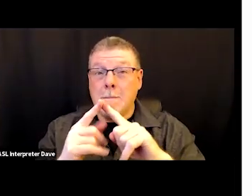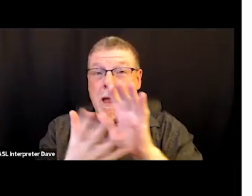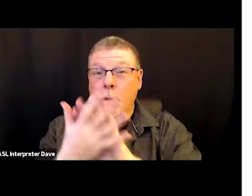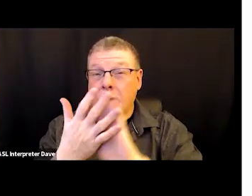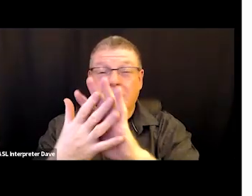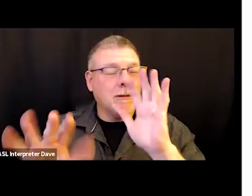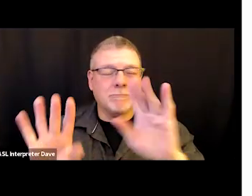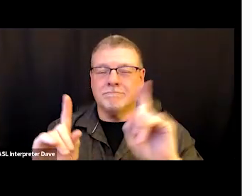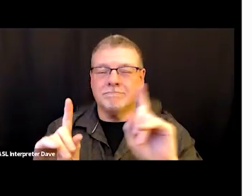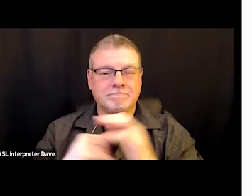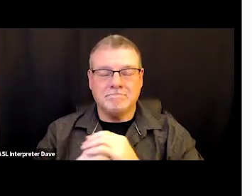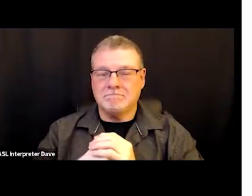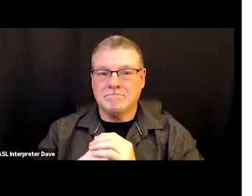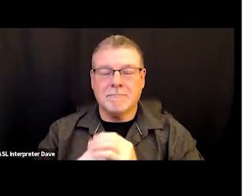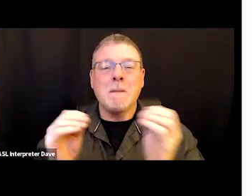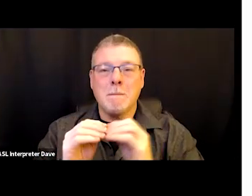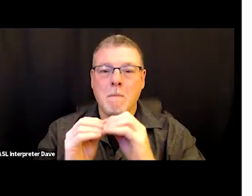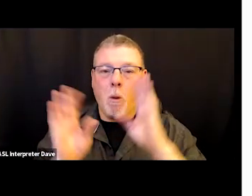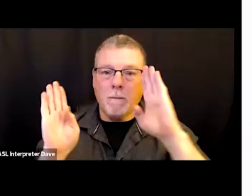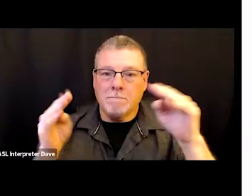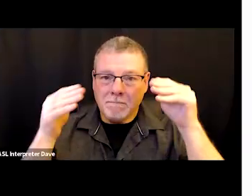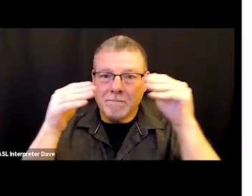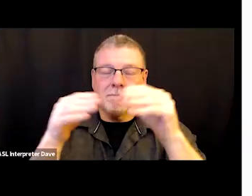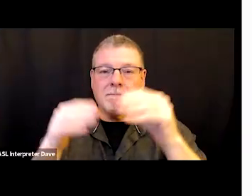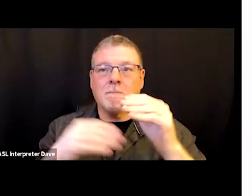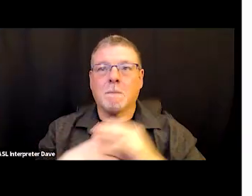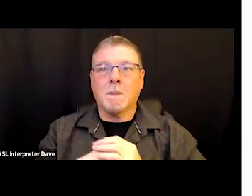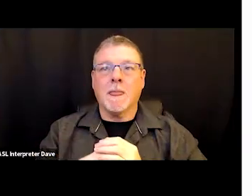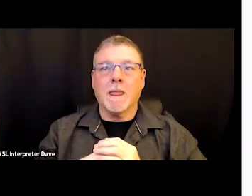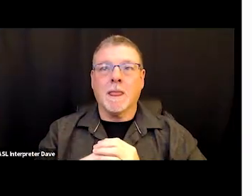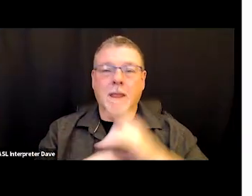and more about a trauma experience